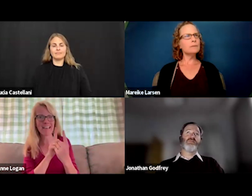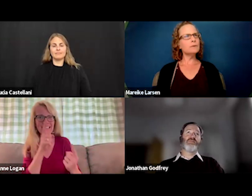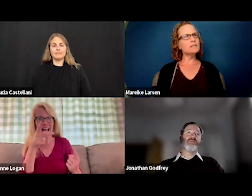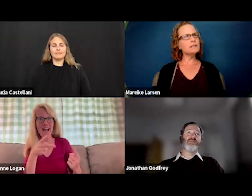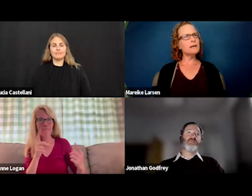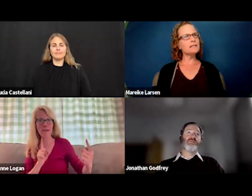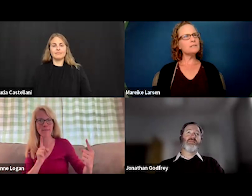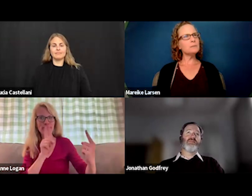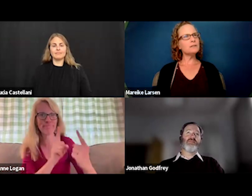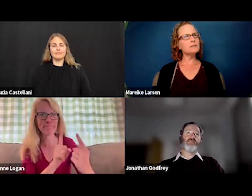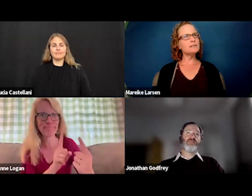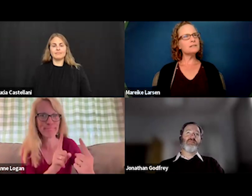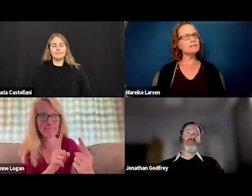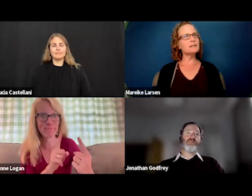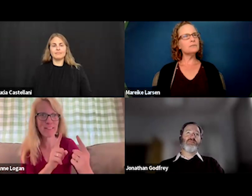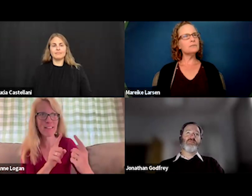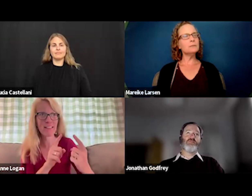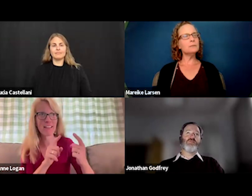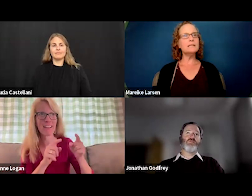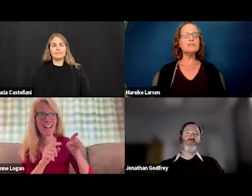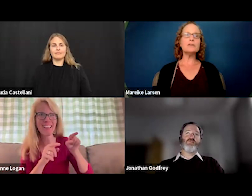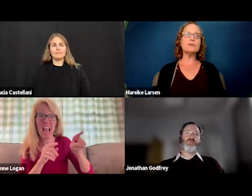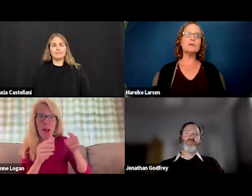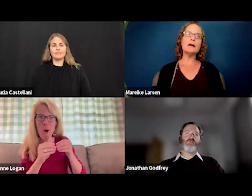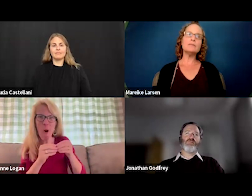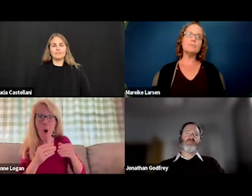I'm noticing that my experience is that if we meet each other halfway--